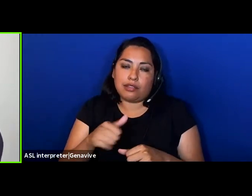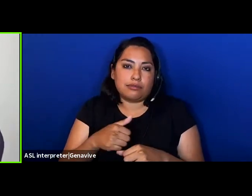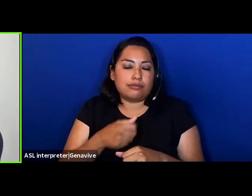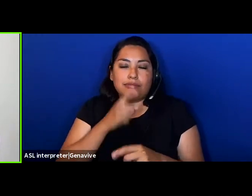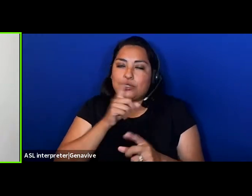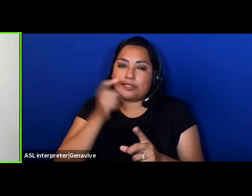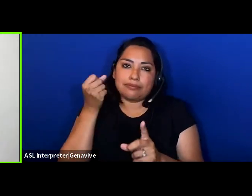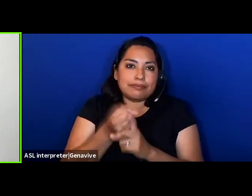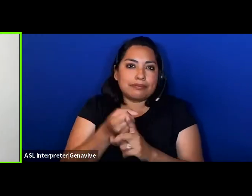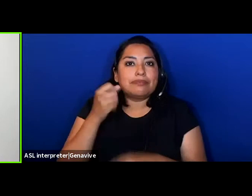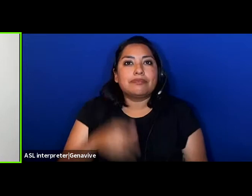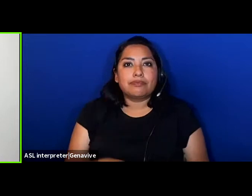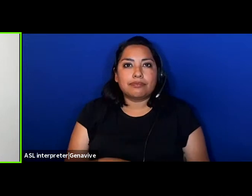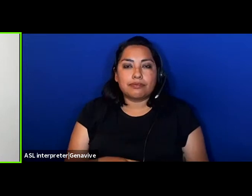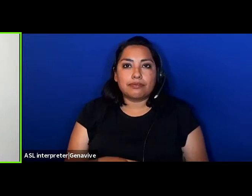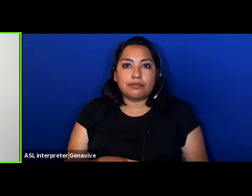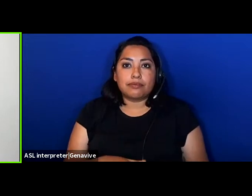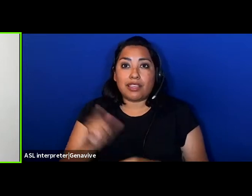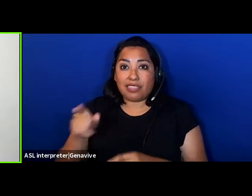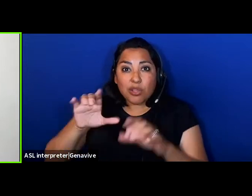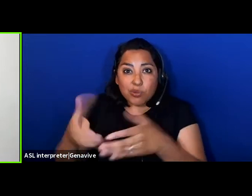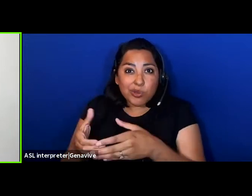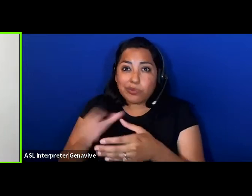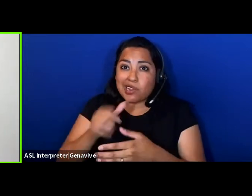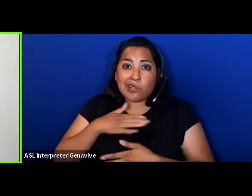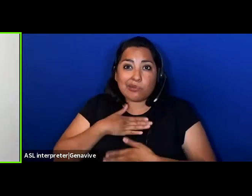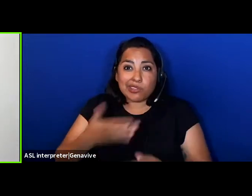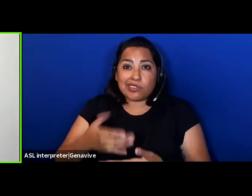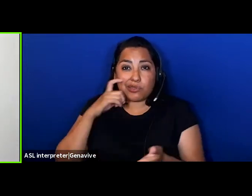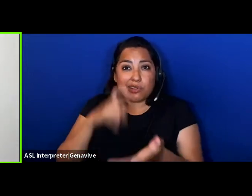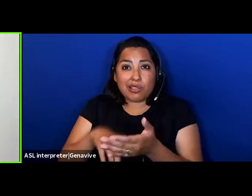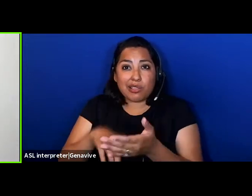With a group unwilling to acknowledge their microaggressions -